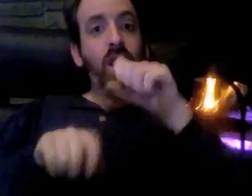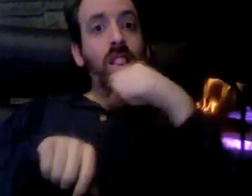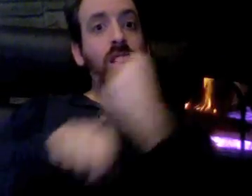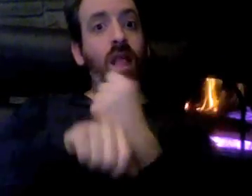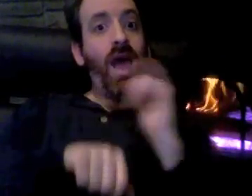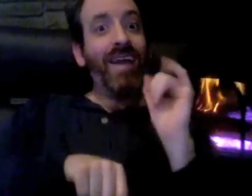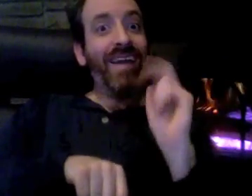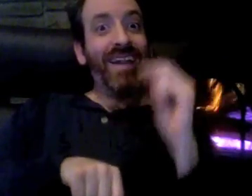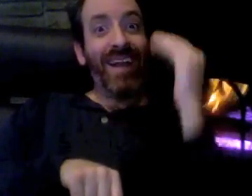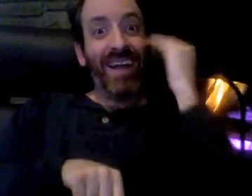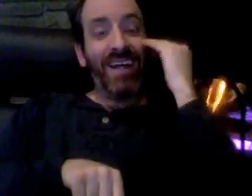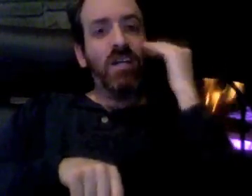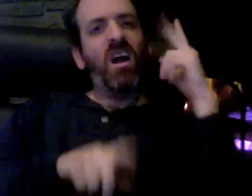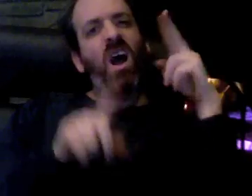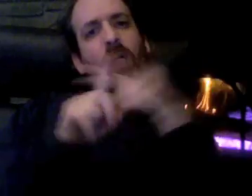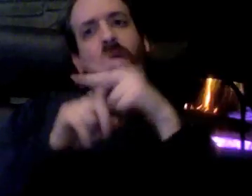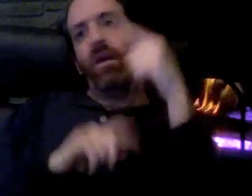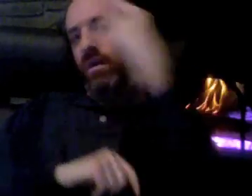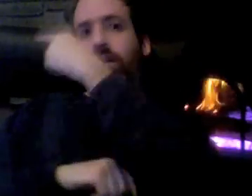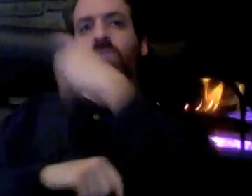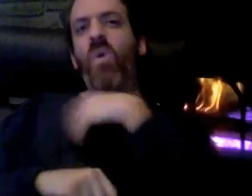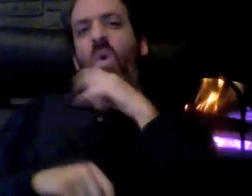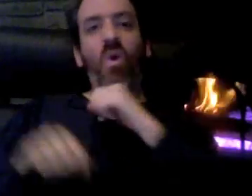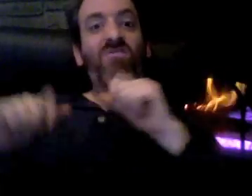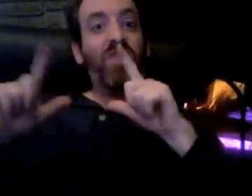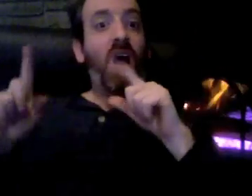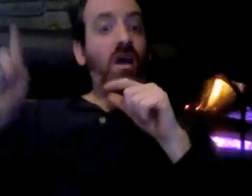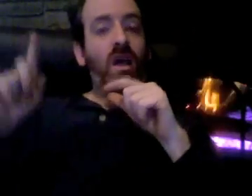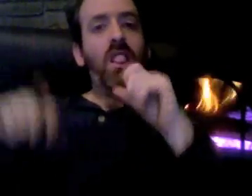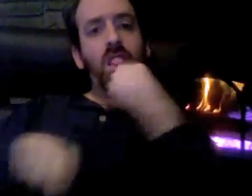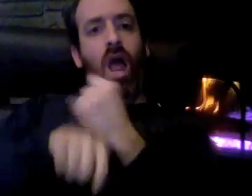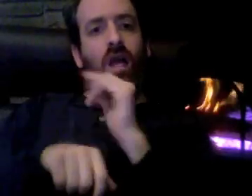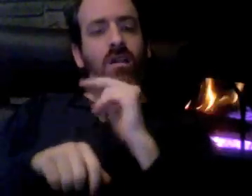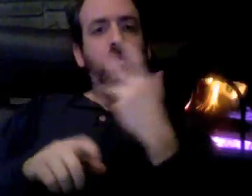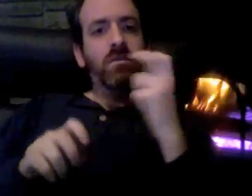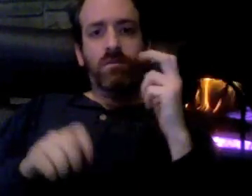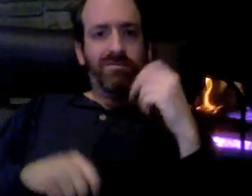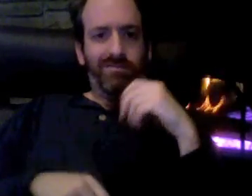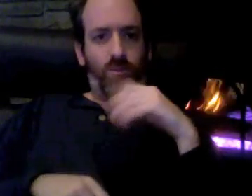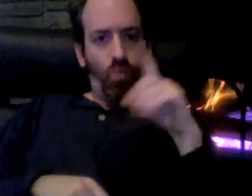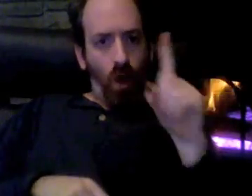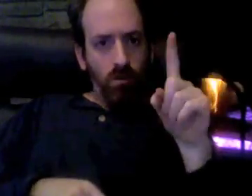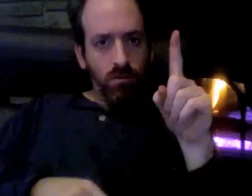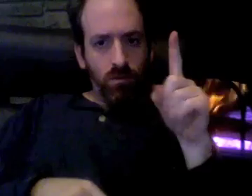This do apply to another ruling I just mentioned in another vlog -